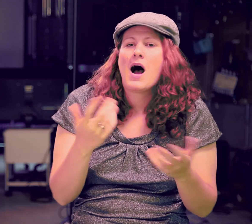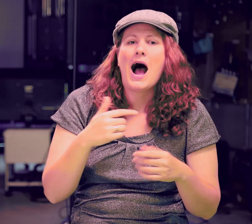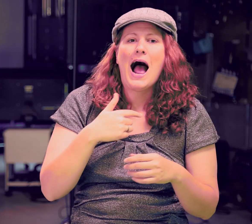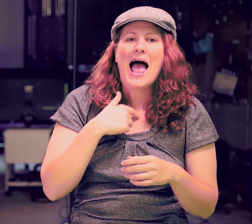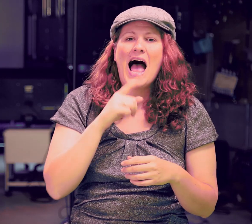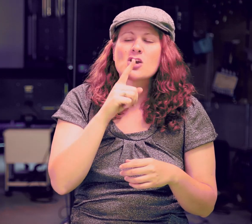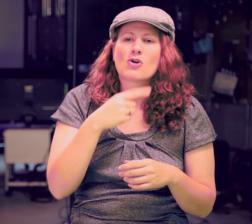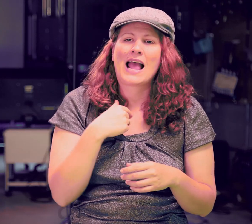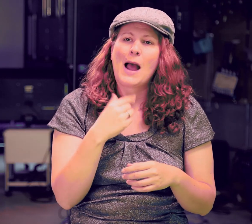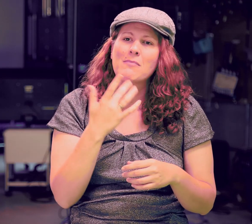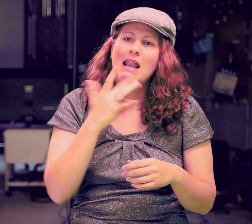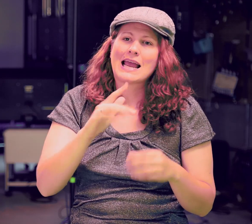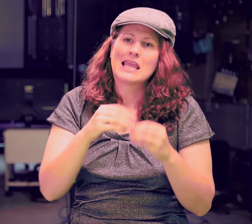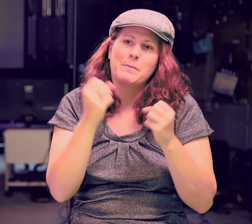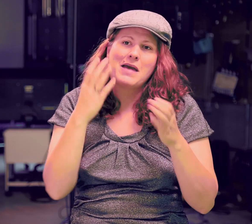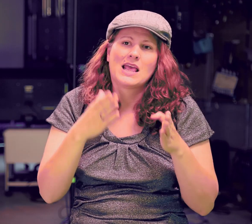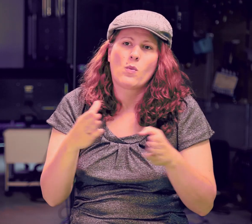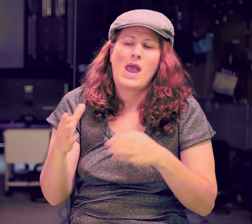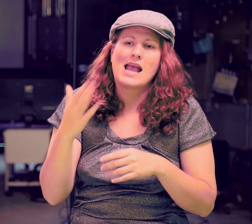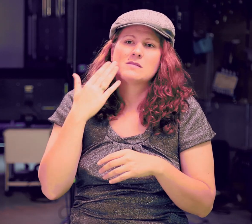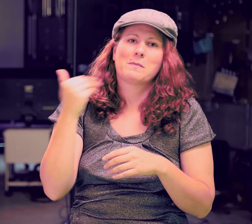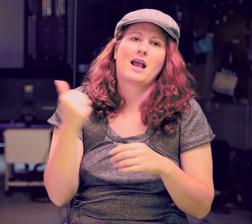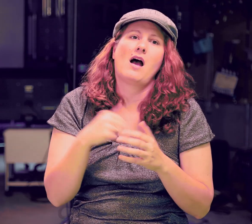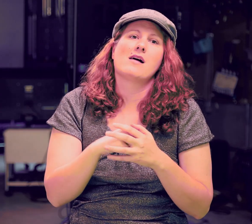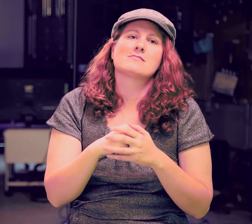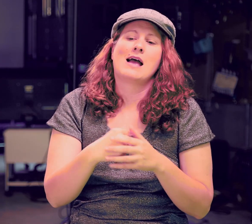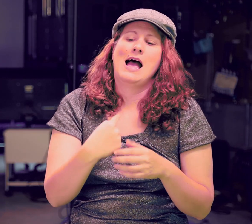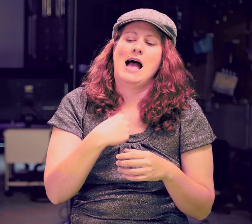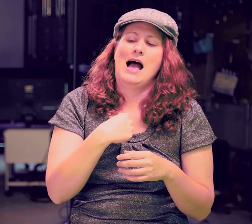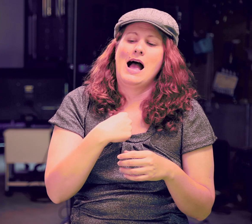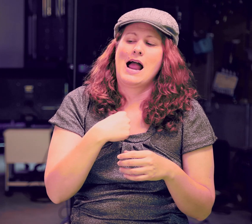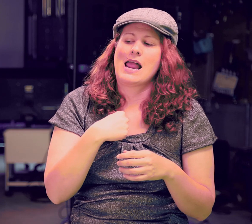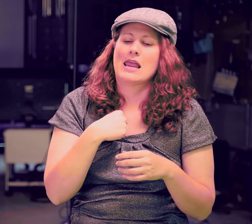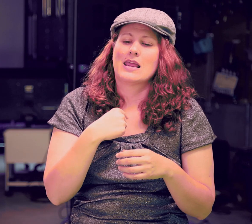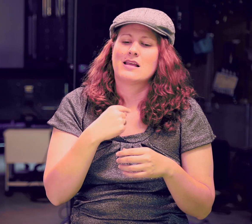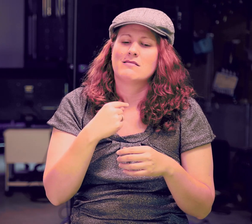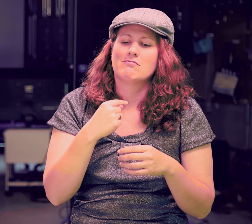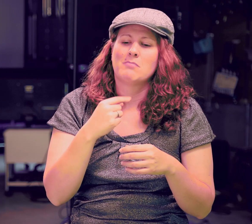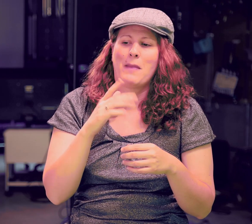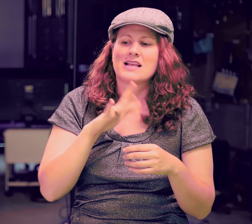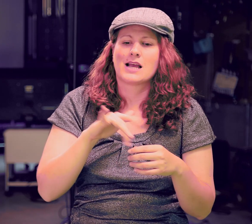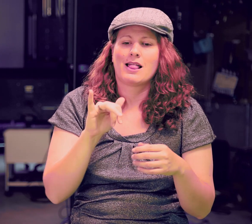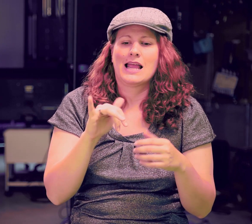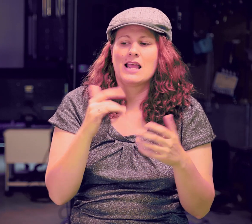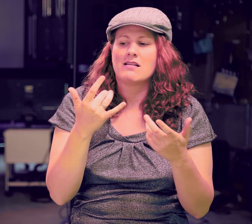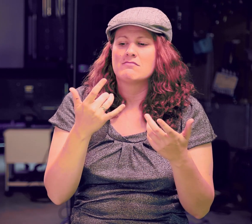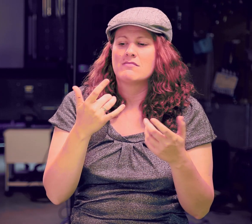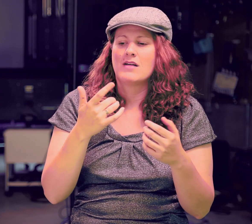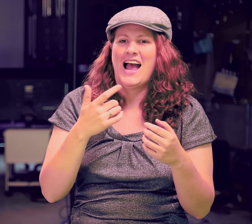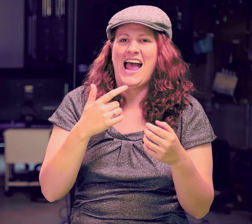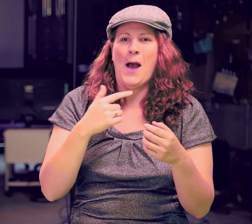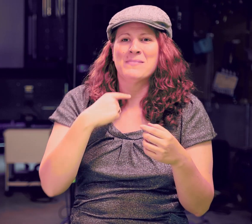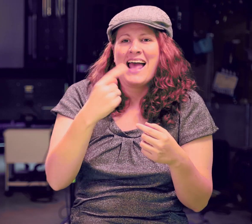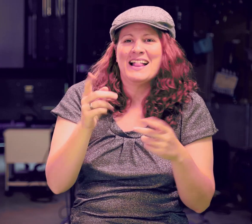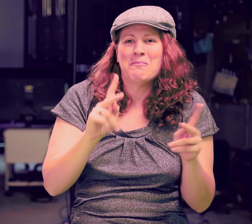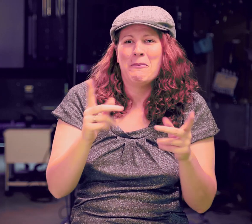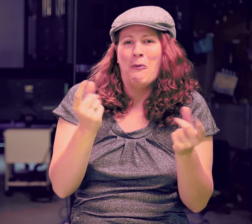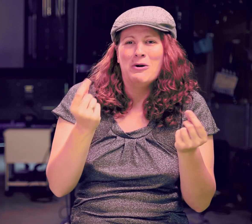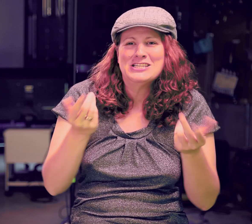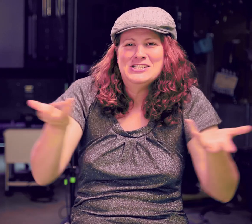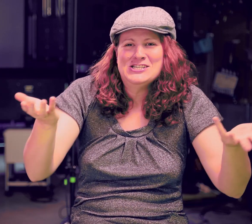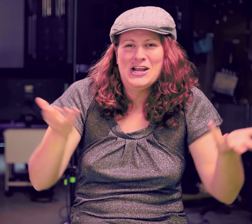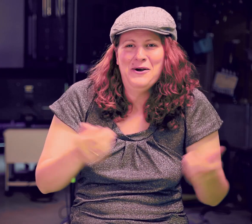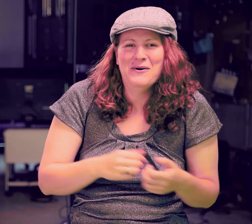I actually am lucky in many ways because I basically tell people what to do.